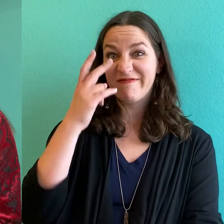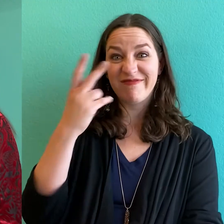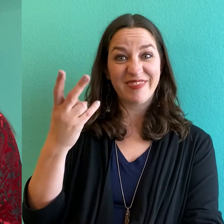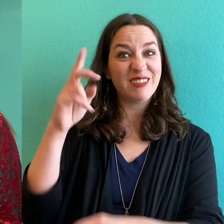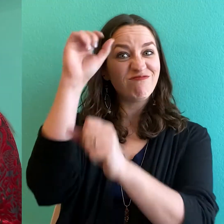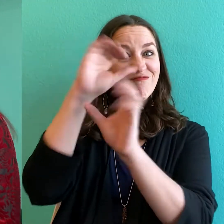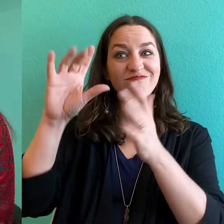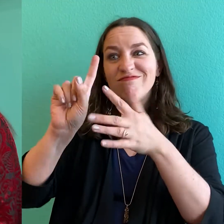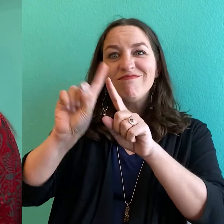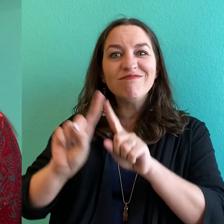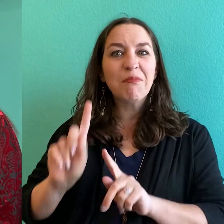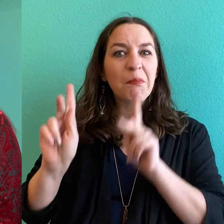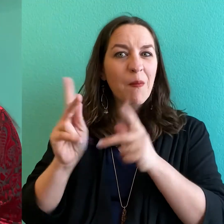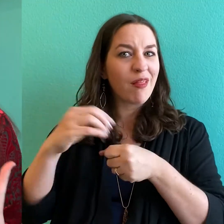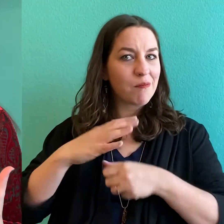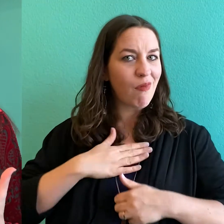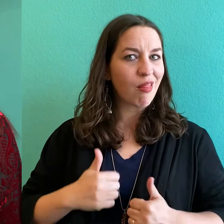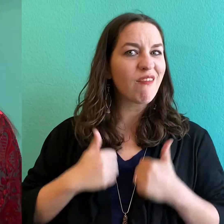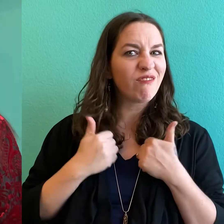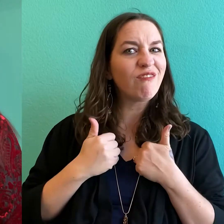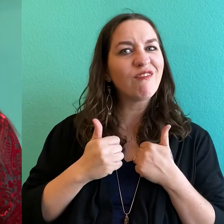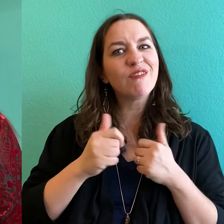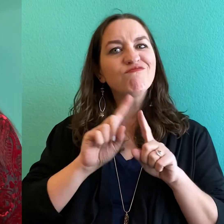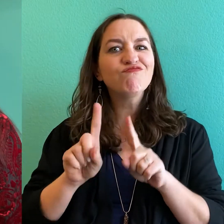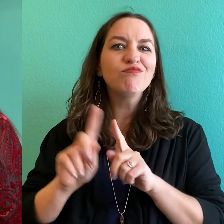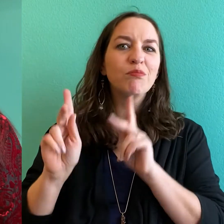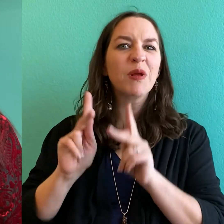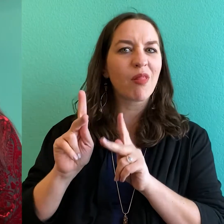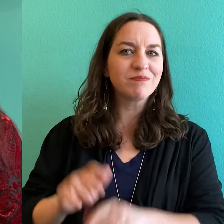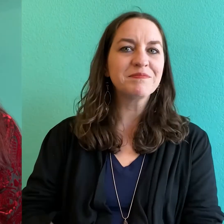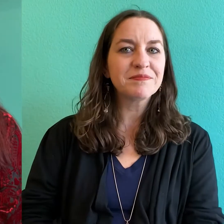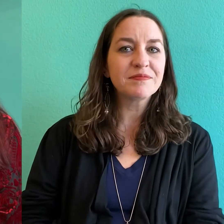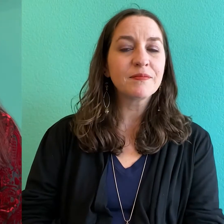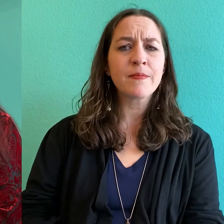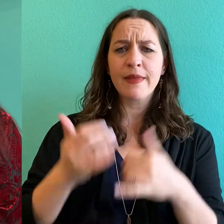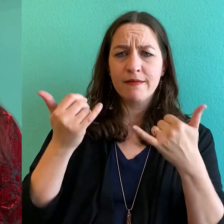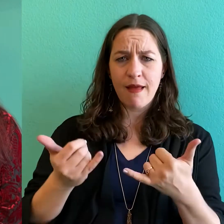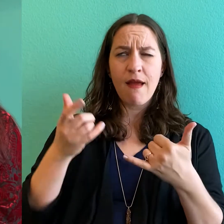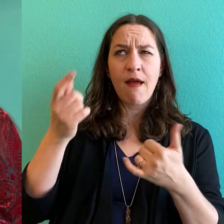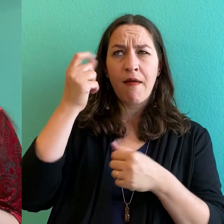OK, so now I have kind of a picture of the people that are in my life on a day-to-day basis. Now I want to use journaling as